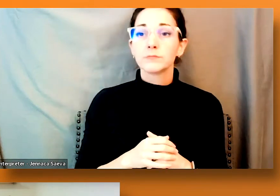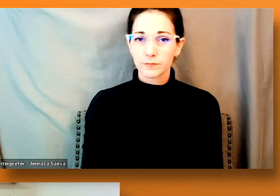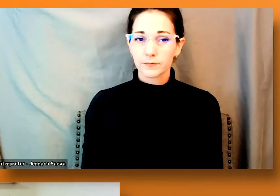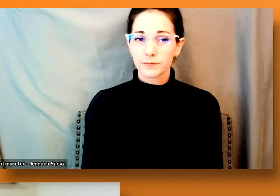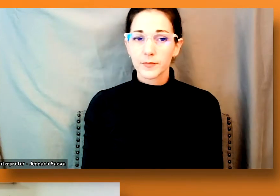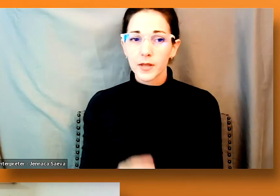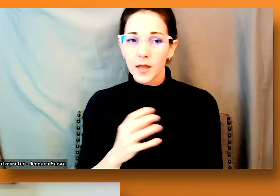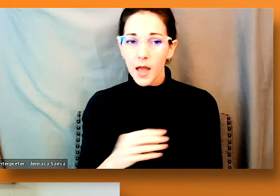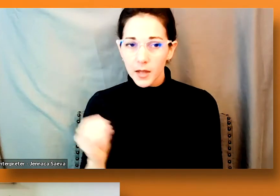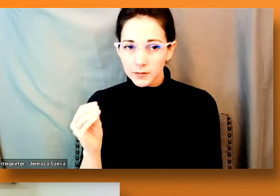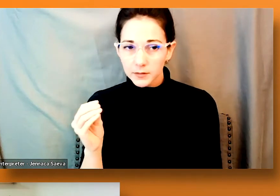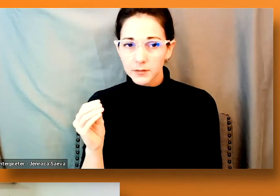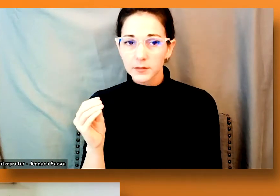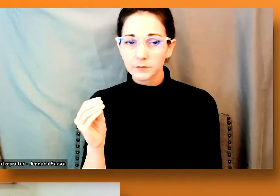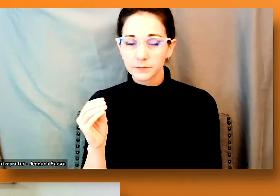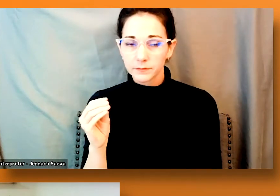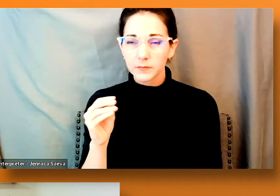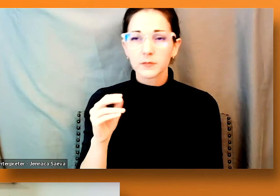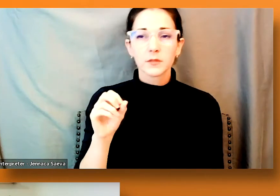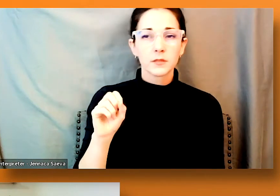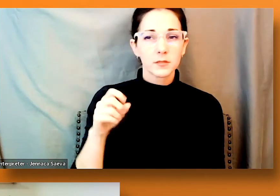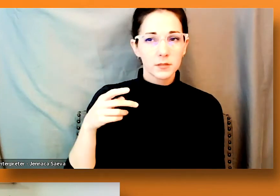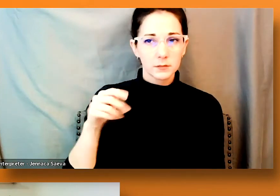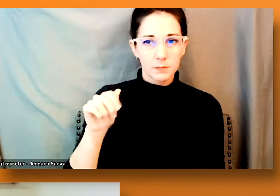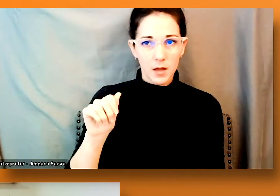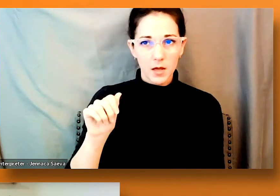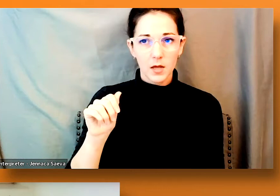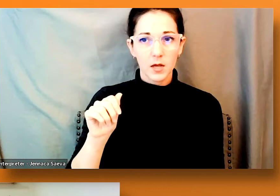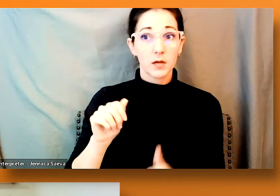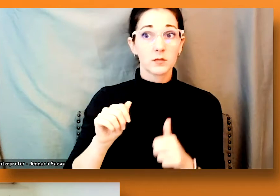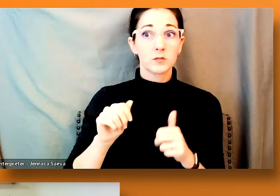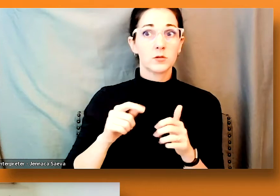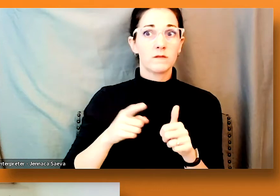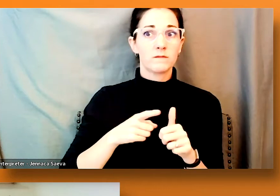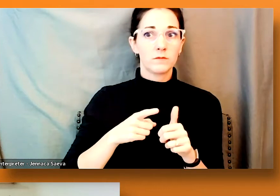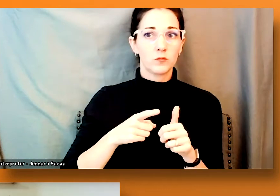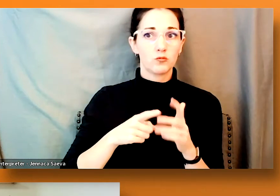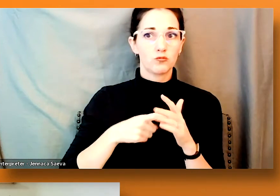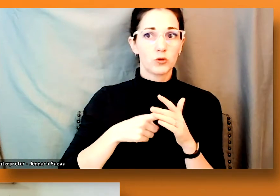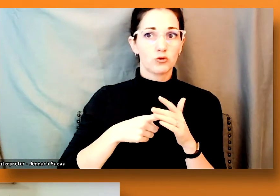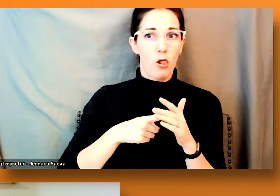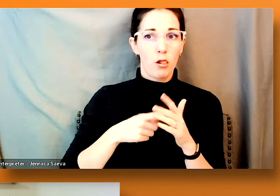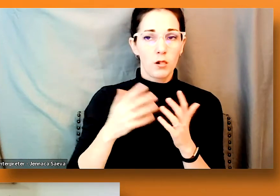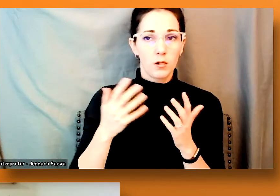And this SPA grants--the original SPA grant statement,